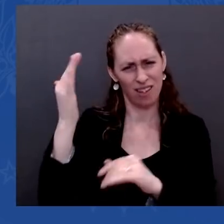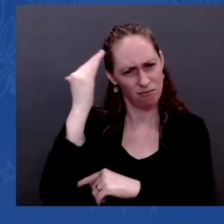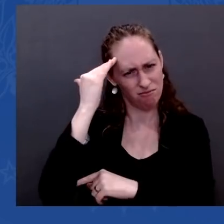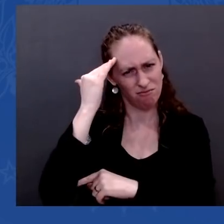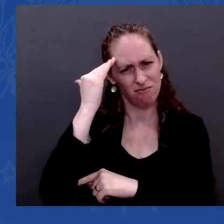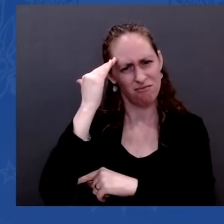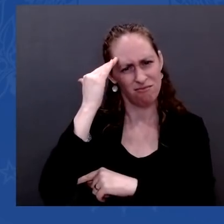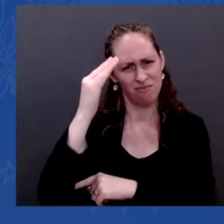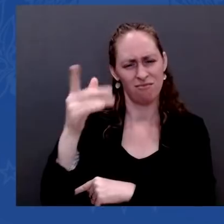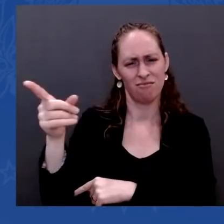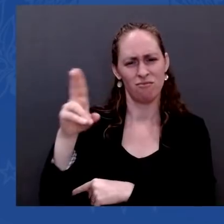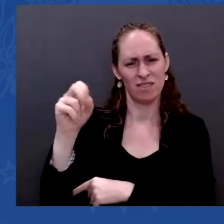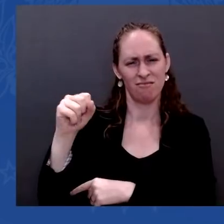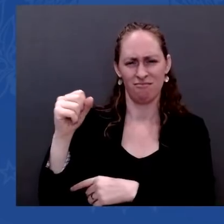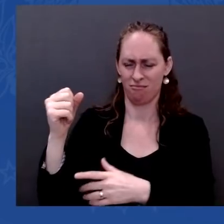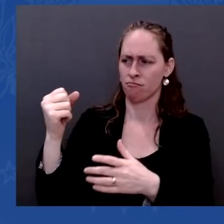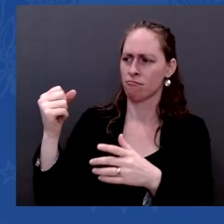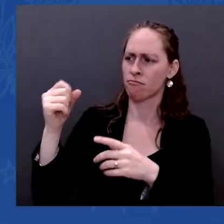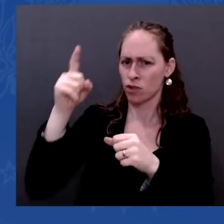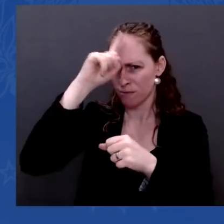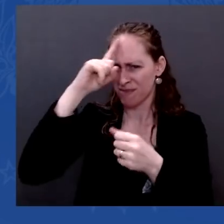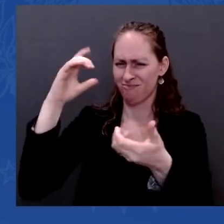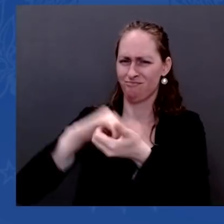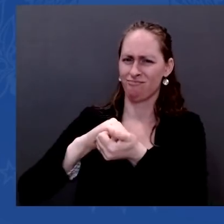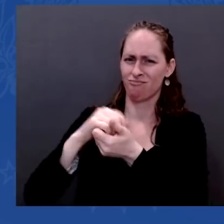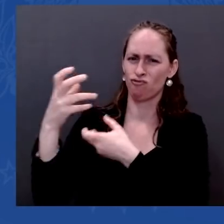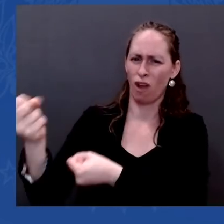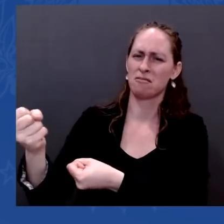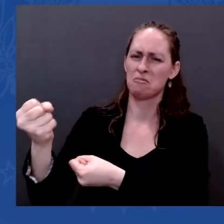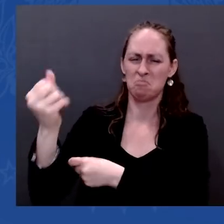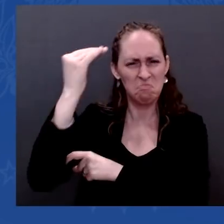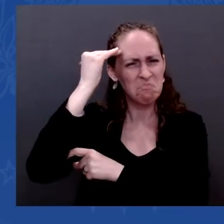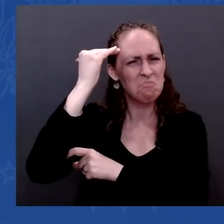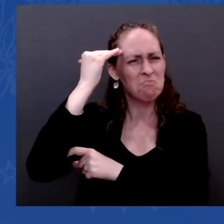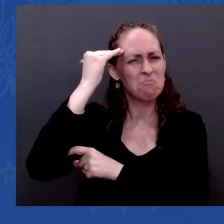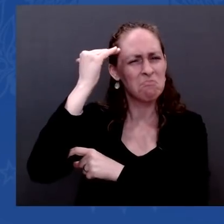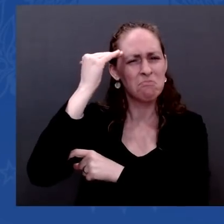There is no doubt about Germany's partnership with the United States. None.